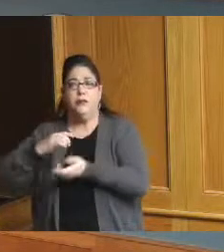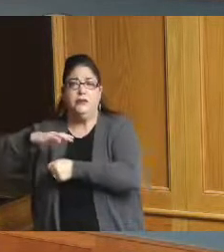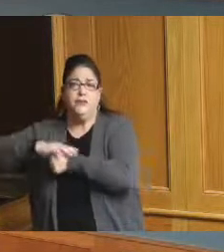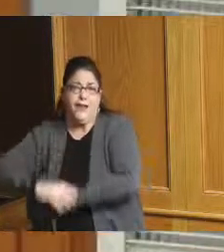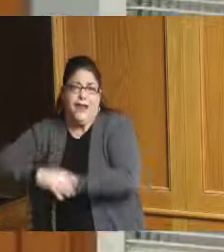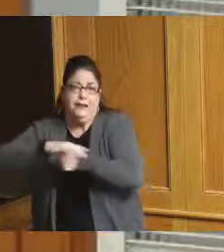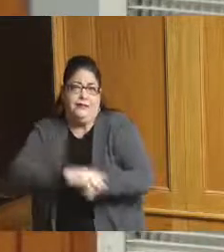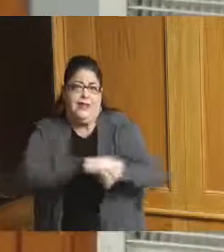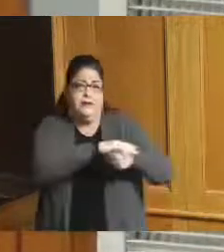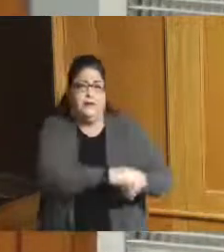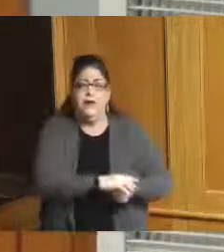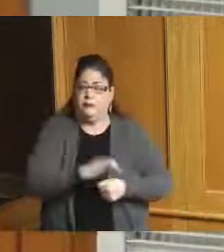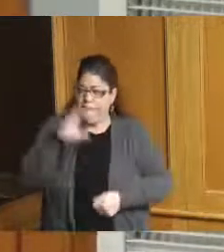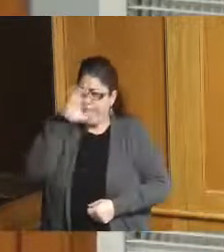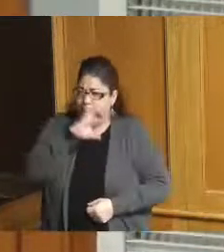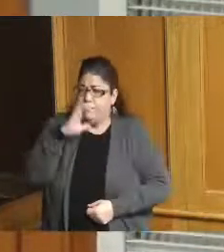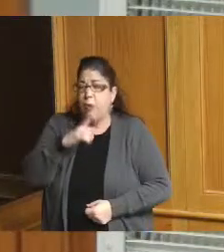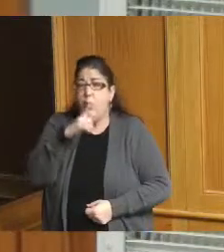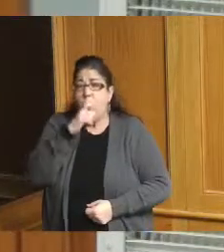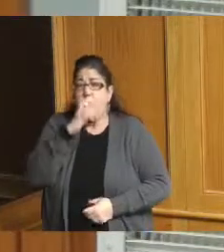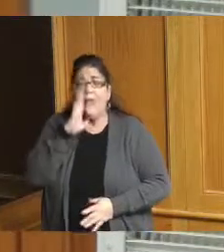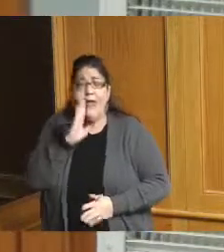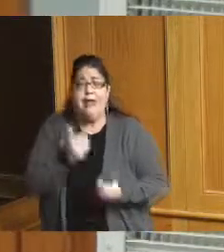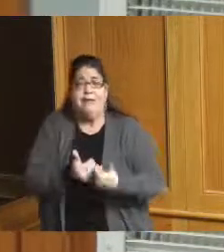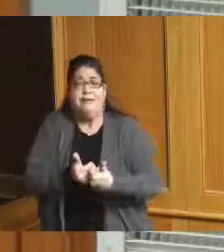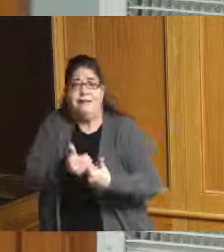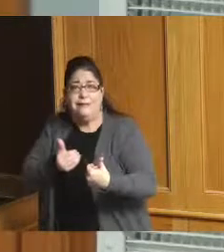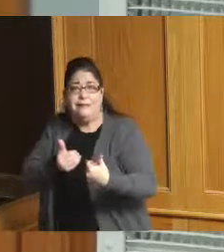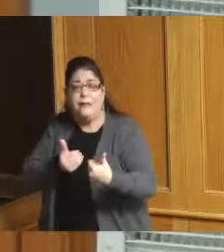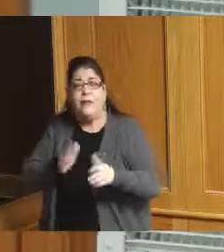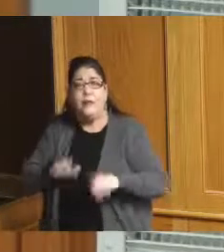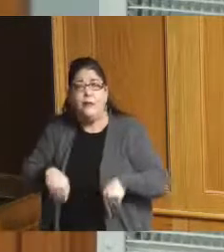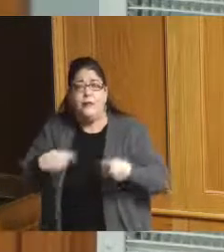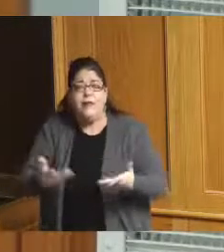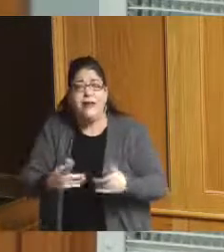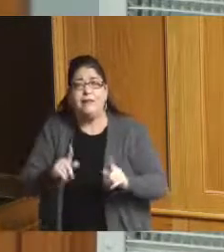a private provider that could do the testing the guard is only providing humans so they're